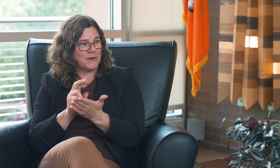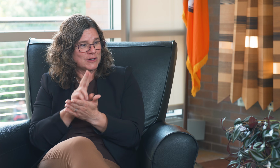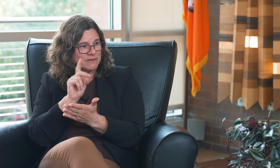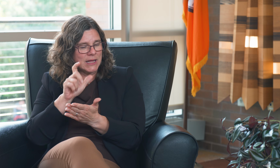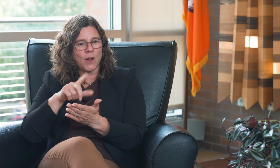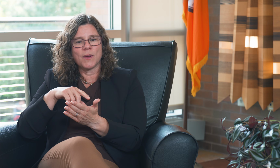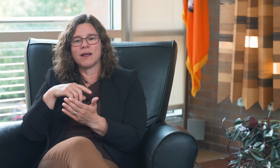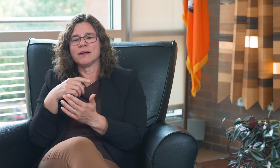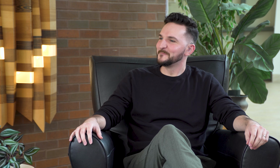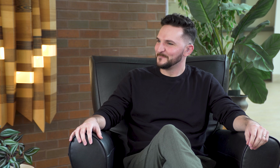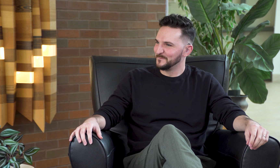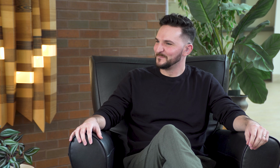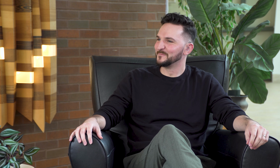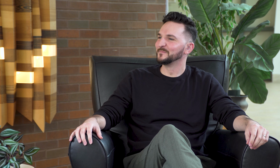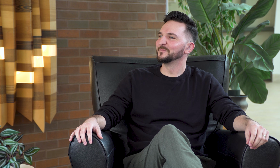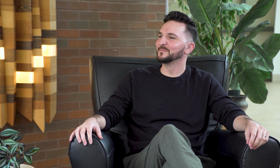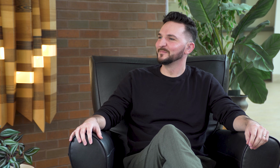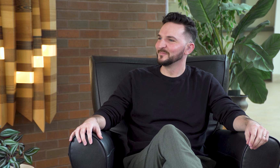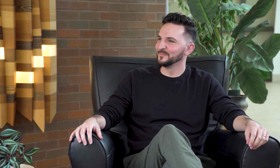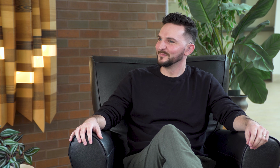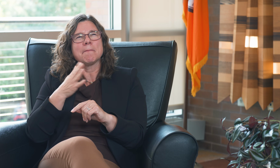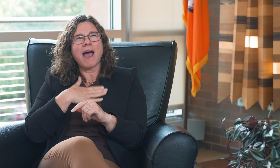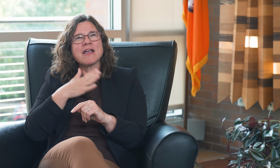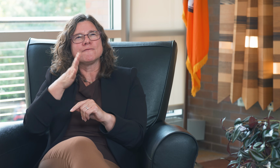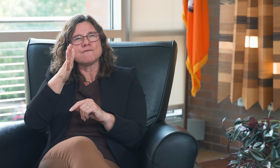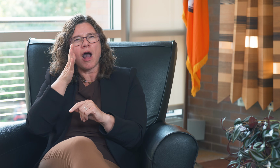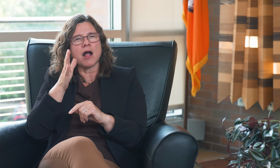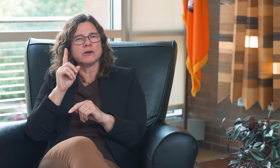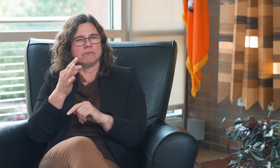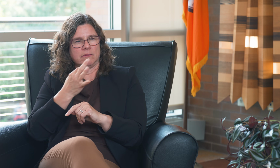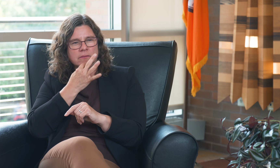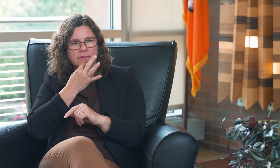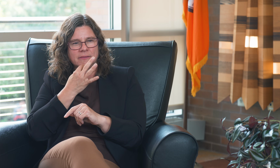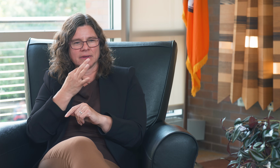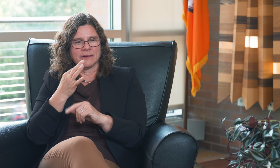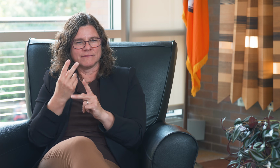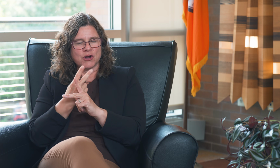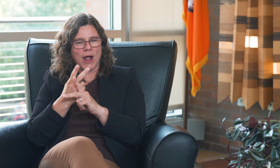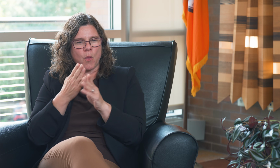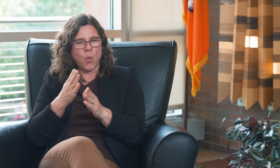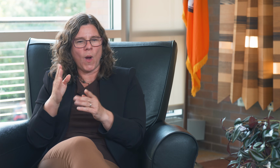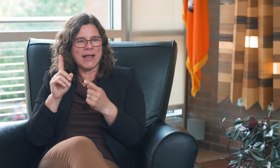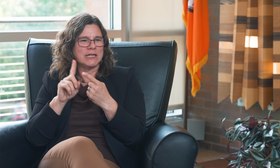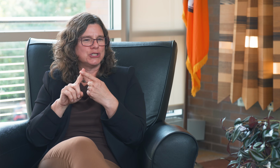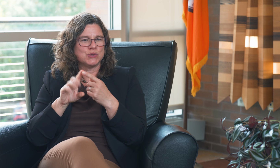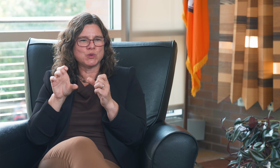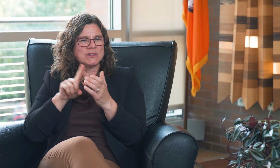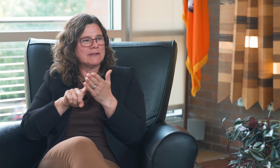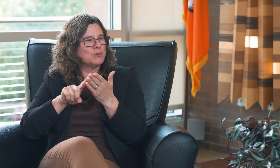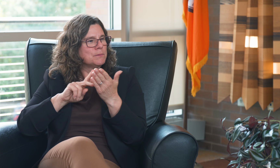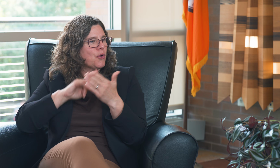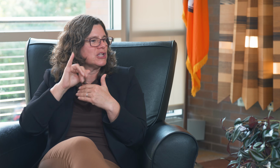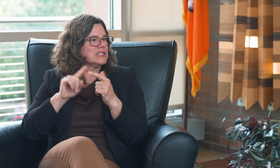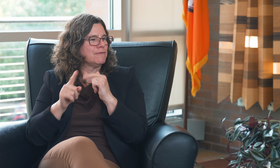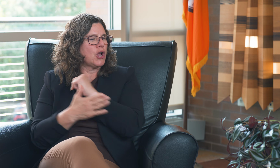of economics at University of Delaware. He was so good at figuring out ways to do research projects